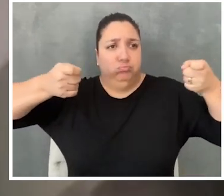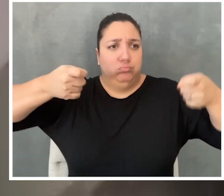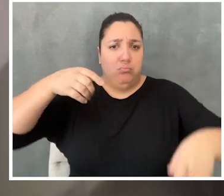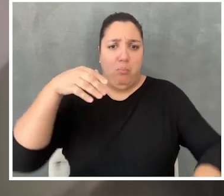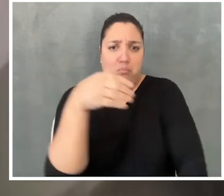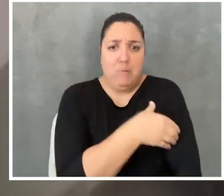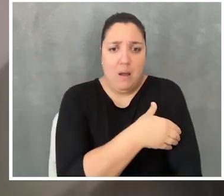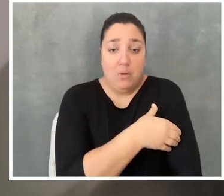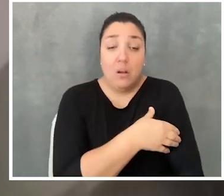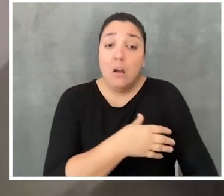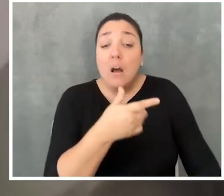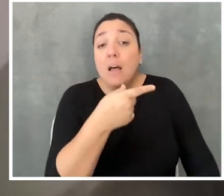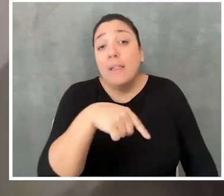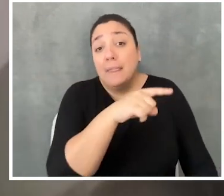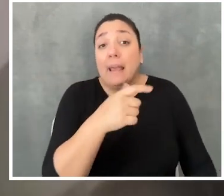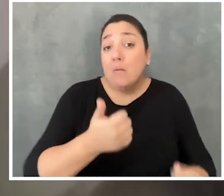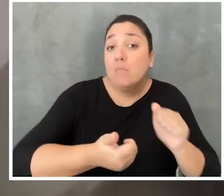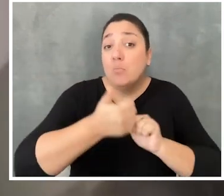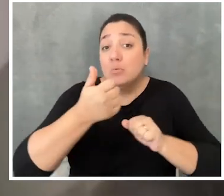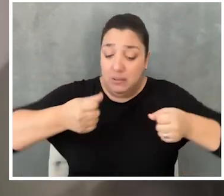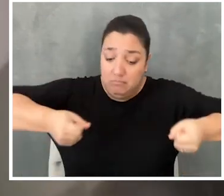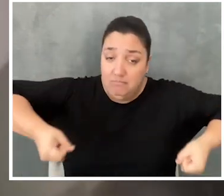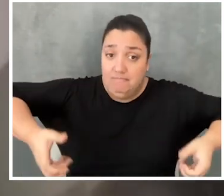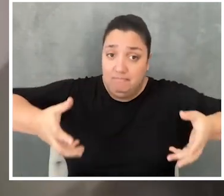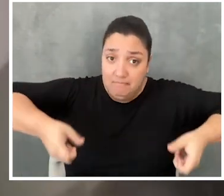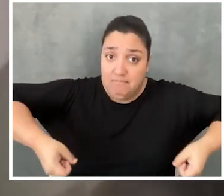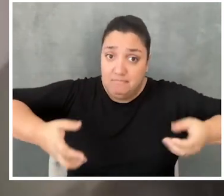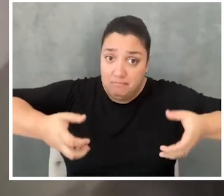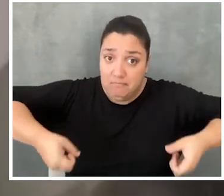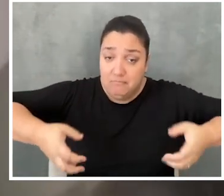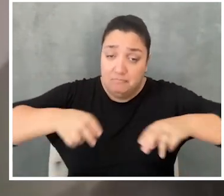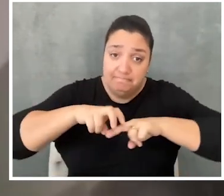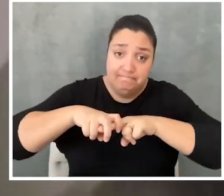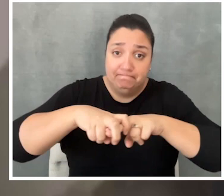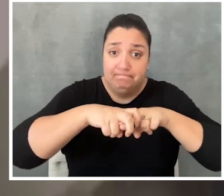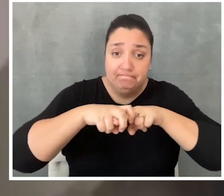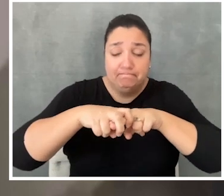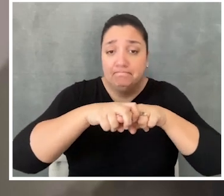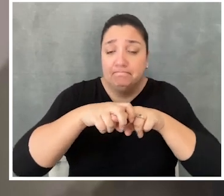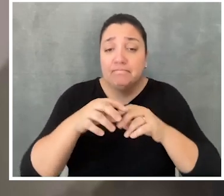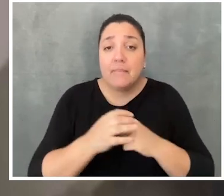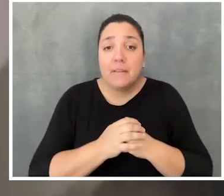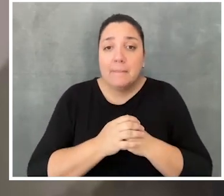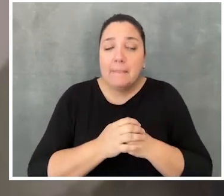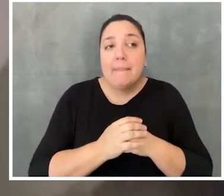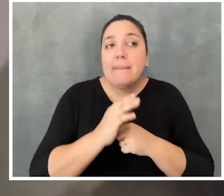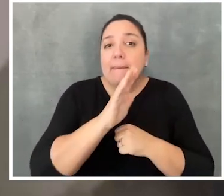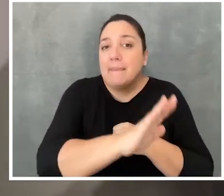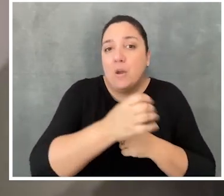were primarily wheelchair users and the movement was not intersectional